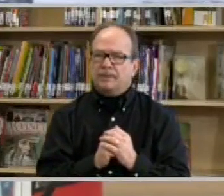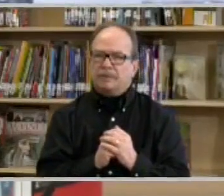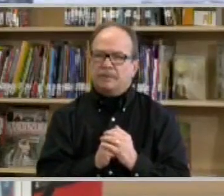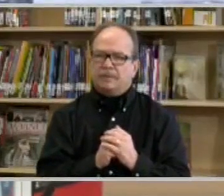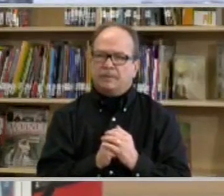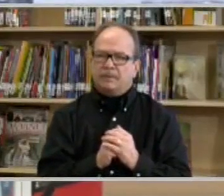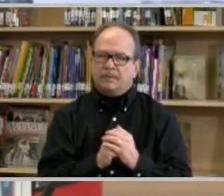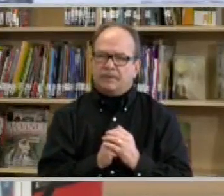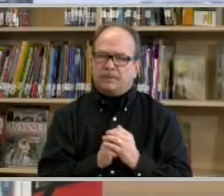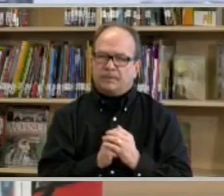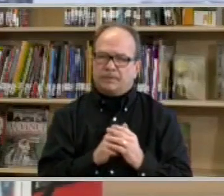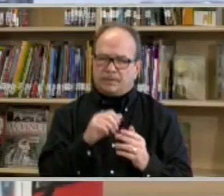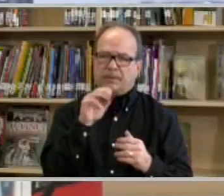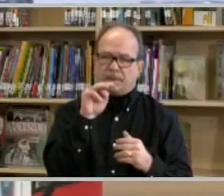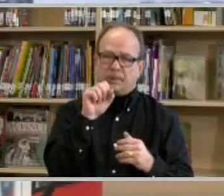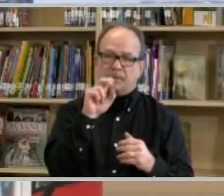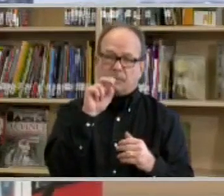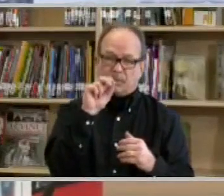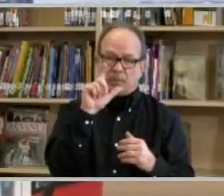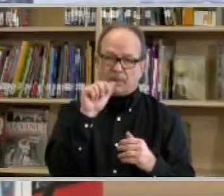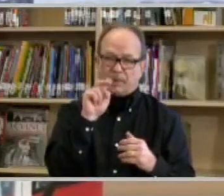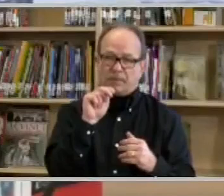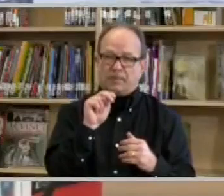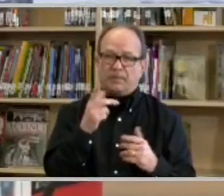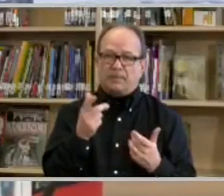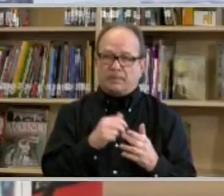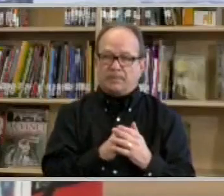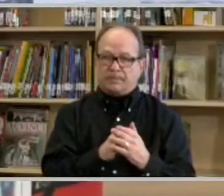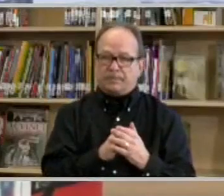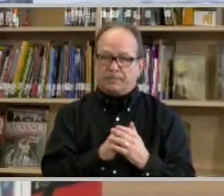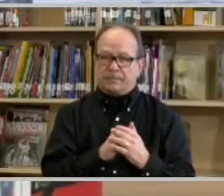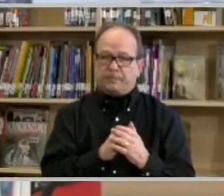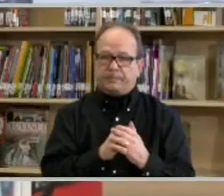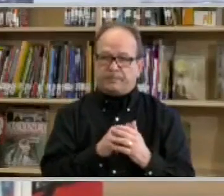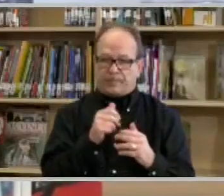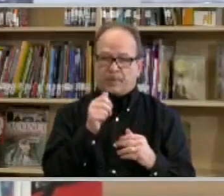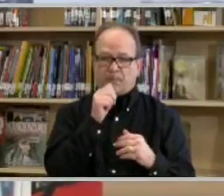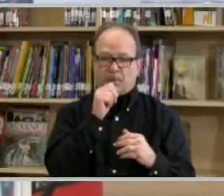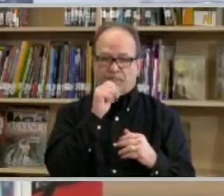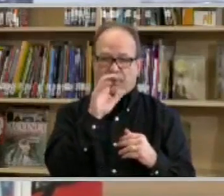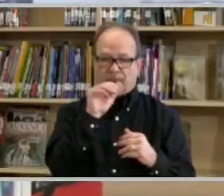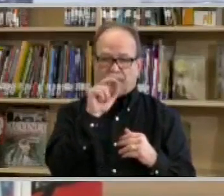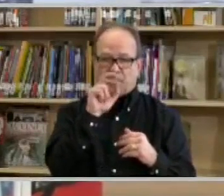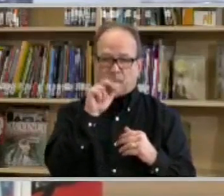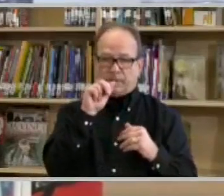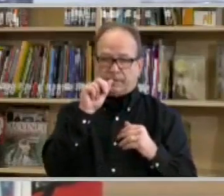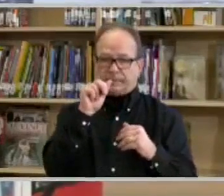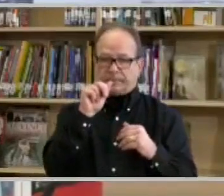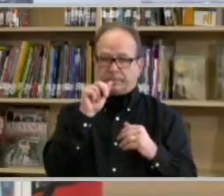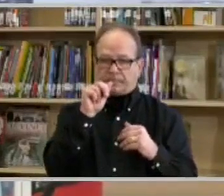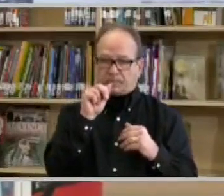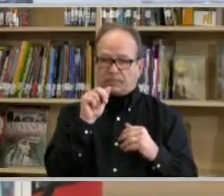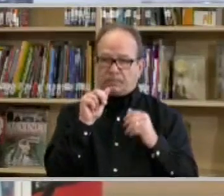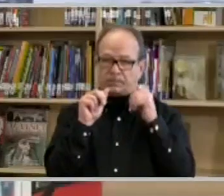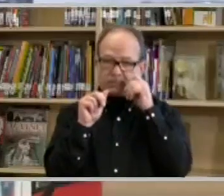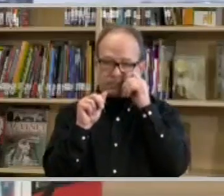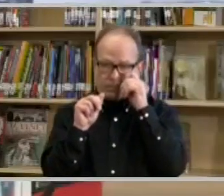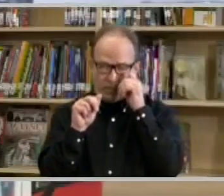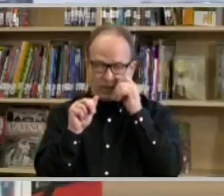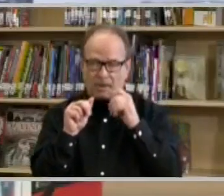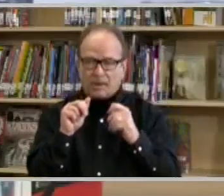HEARD AS NOLAN MENTIONED EARLIER